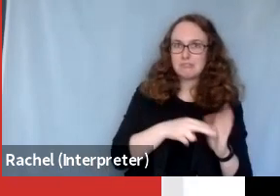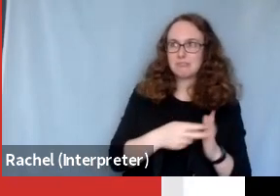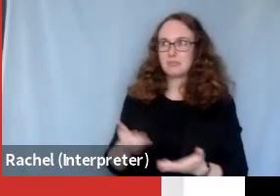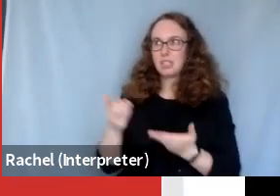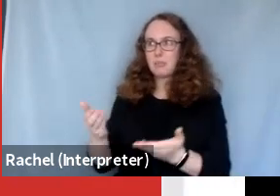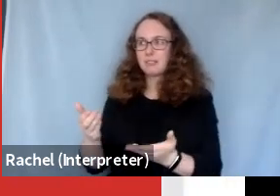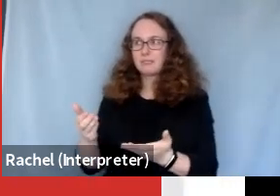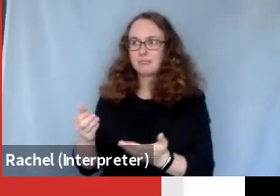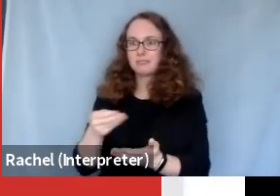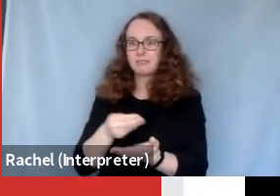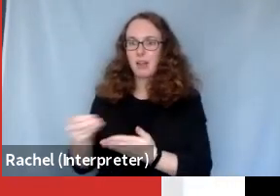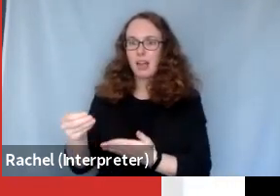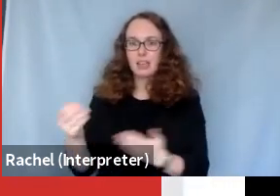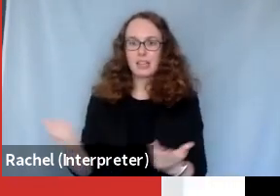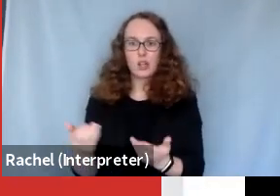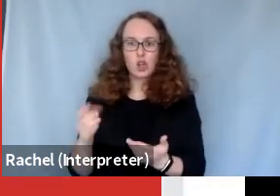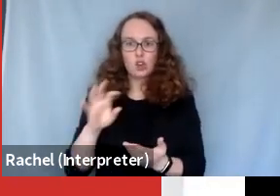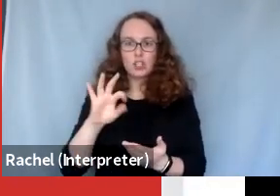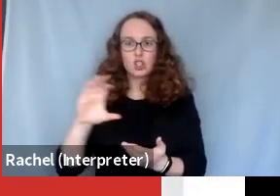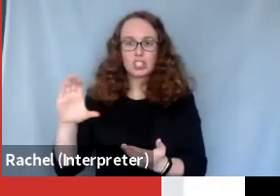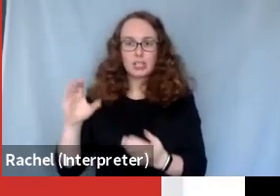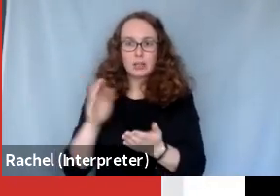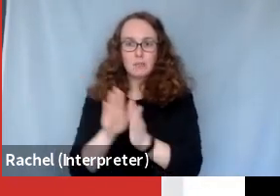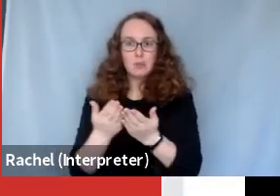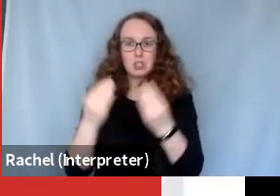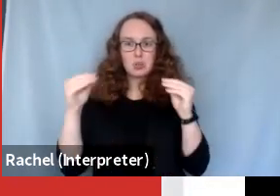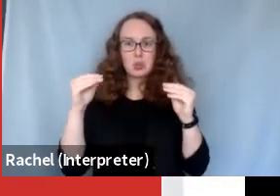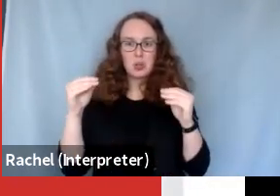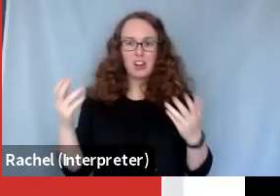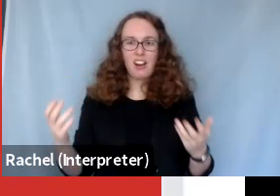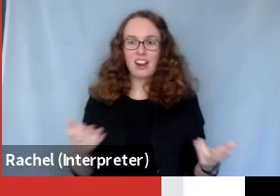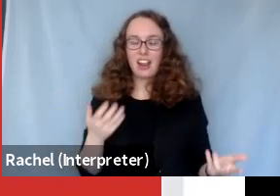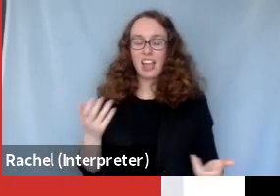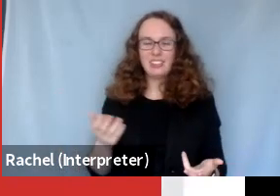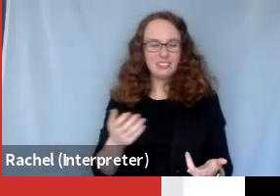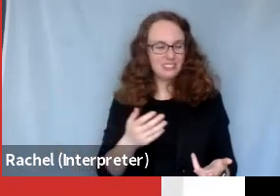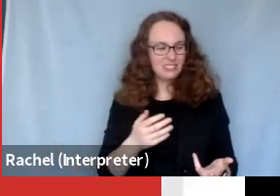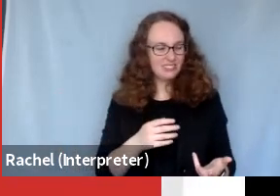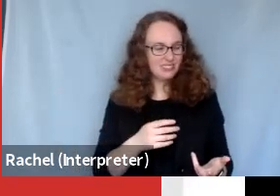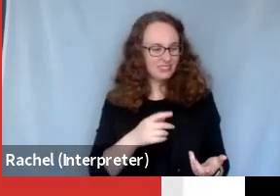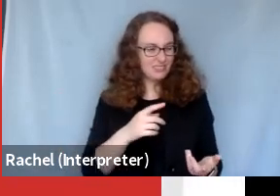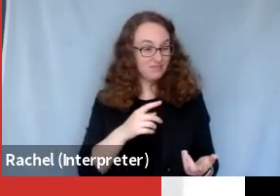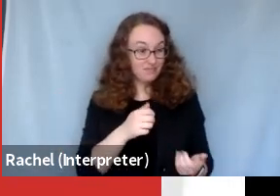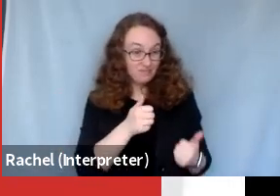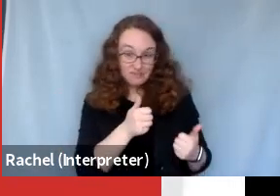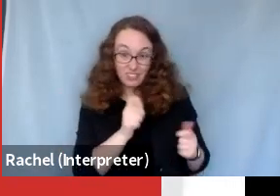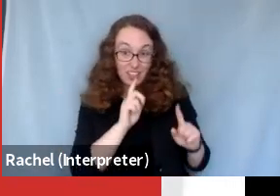inexpensive. I'm not sure if you answered your question Joseph. I would go for the more inexpensive